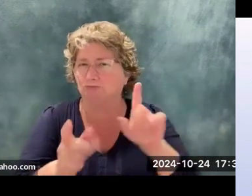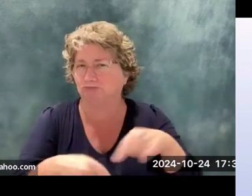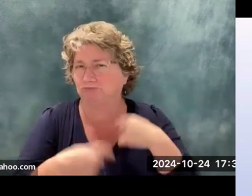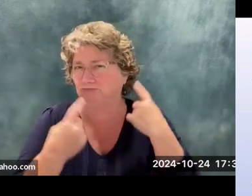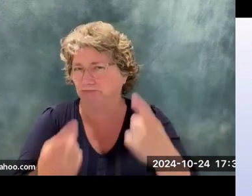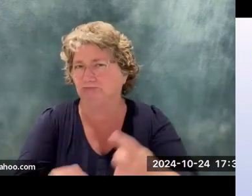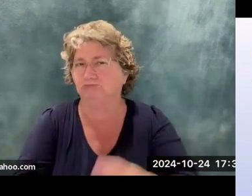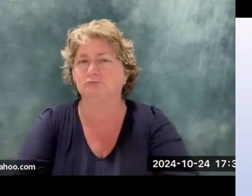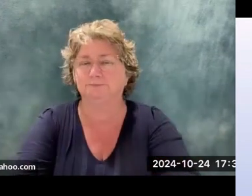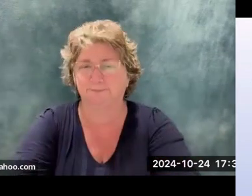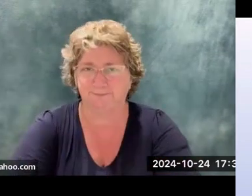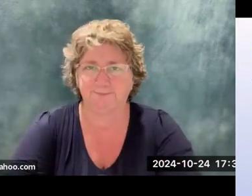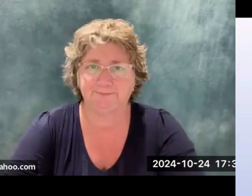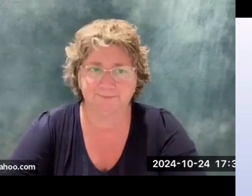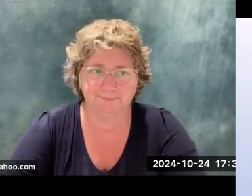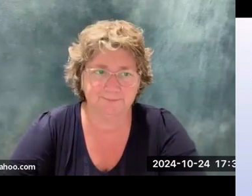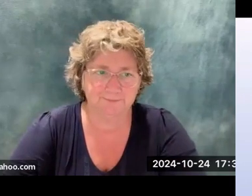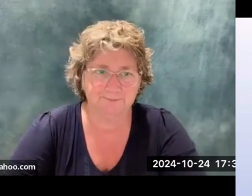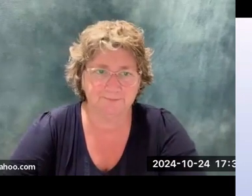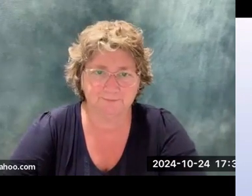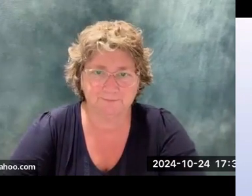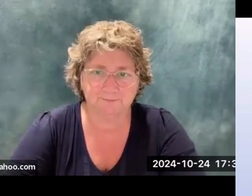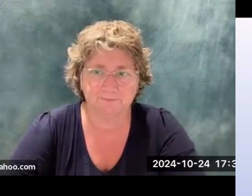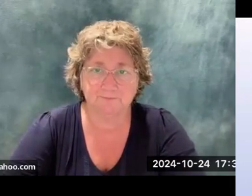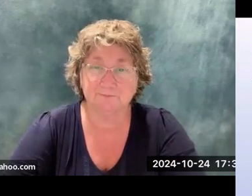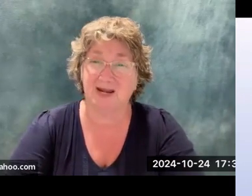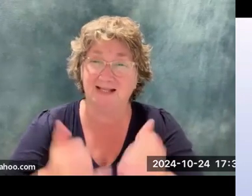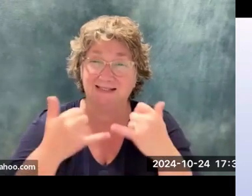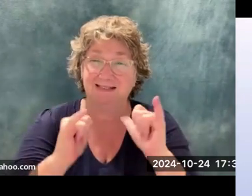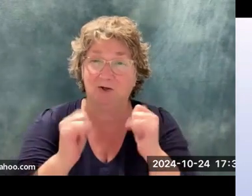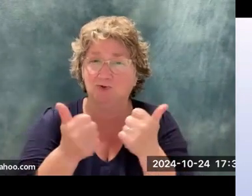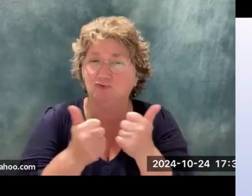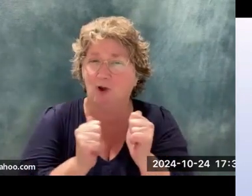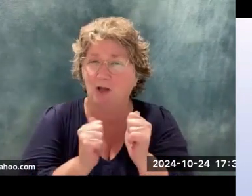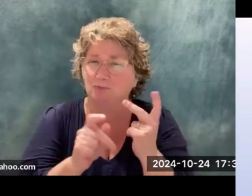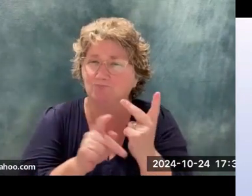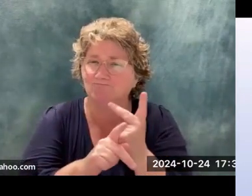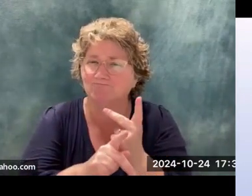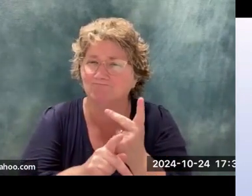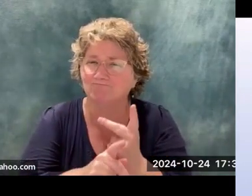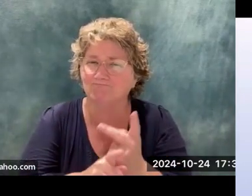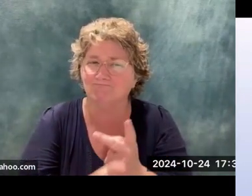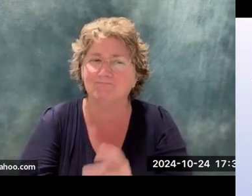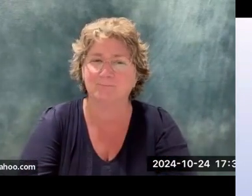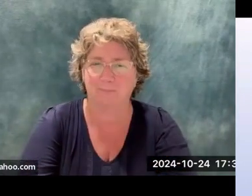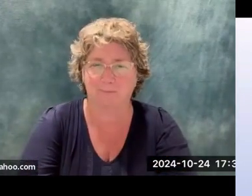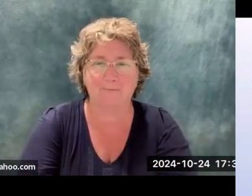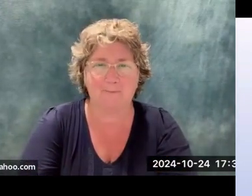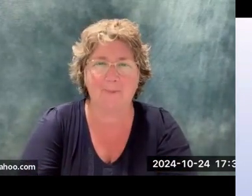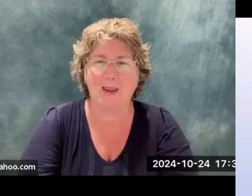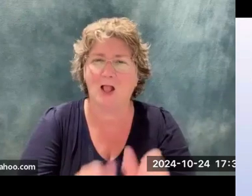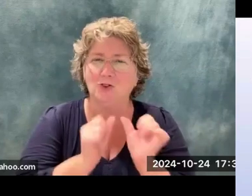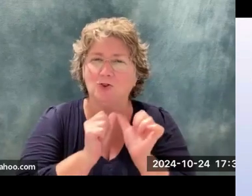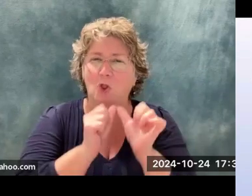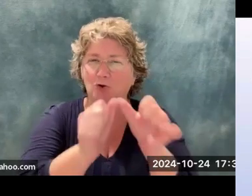Although we're still trying to figure out the long-term effects, what we found is